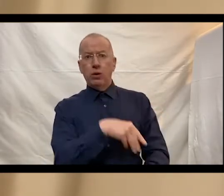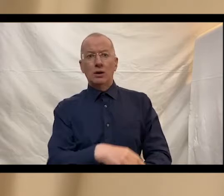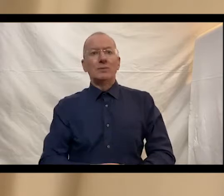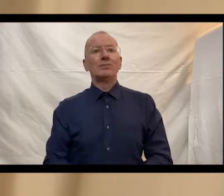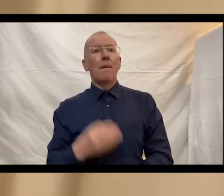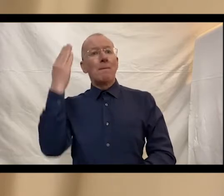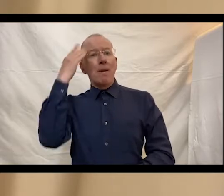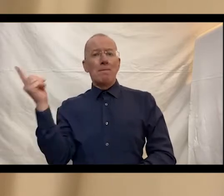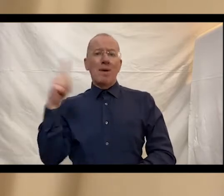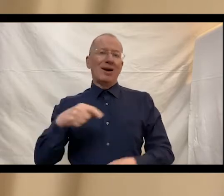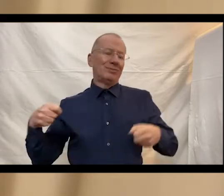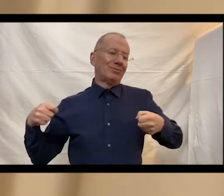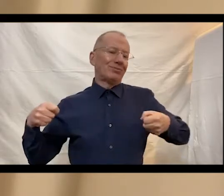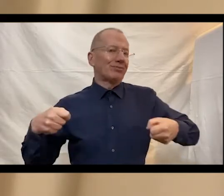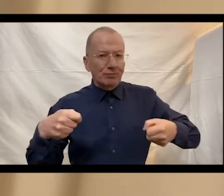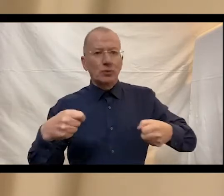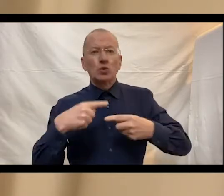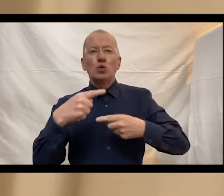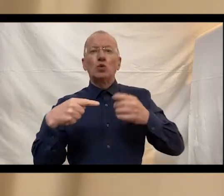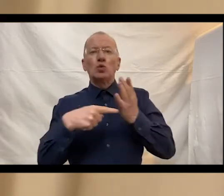Mum came back from the shops with a massive packet of bog roll